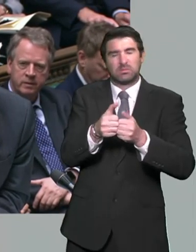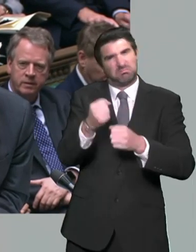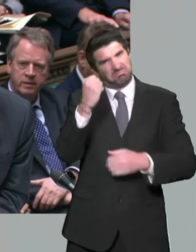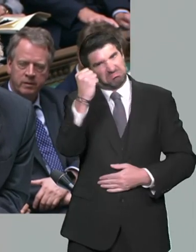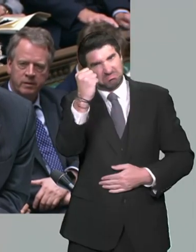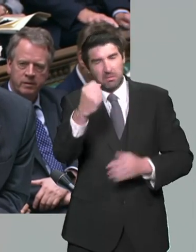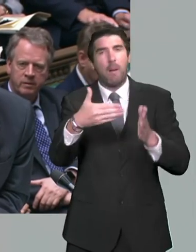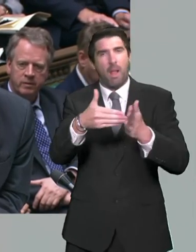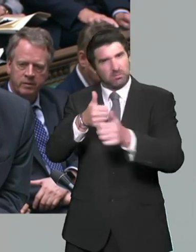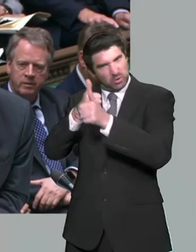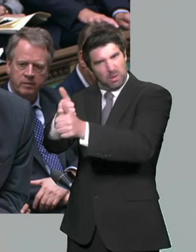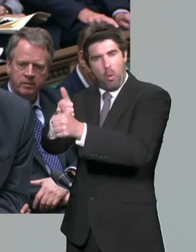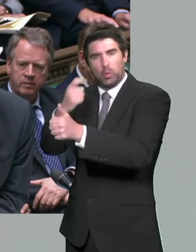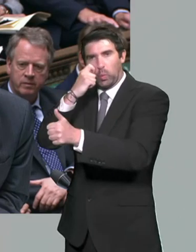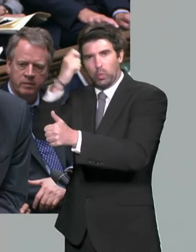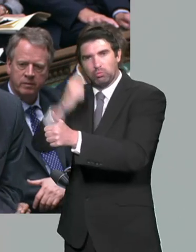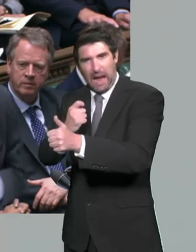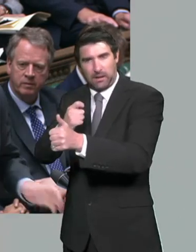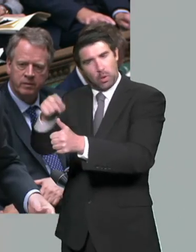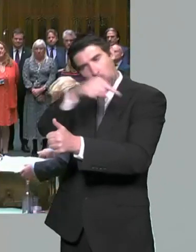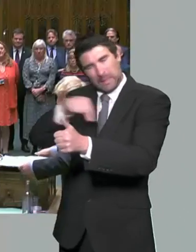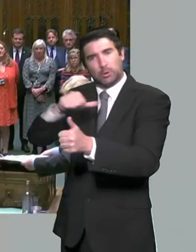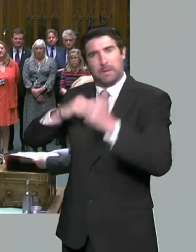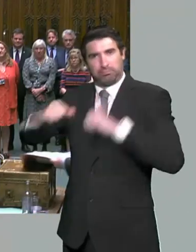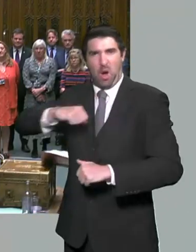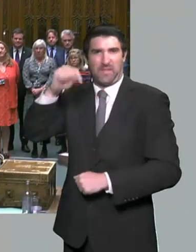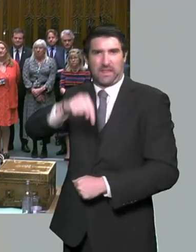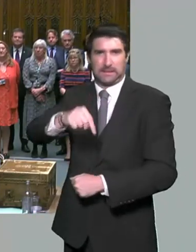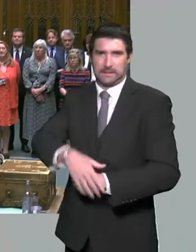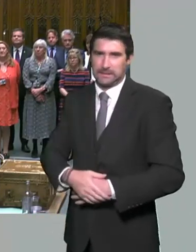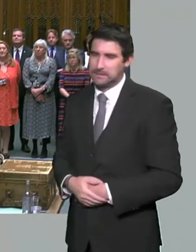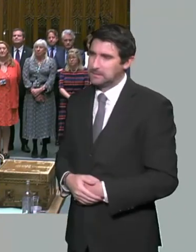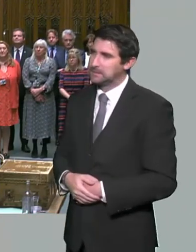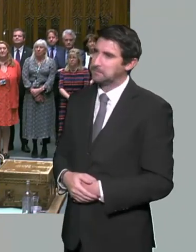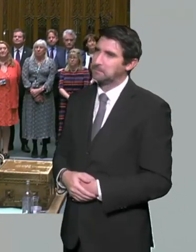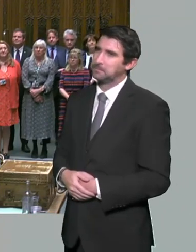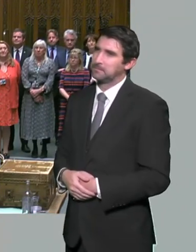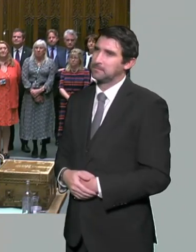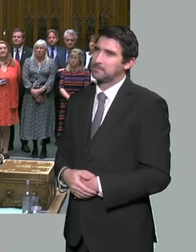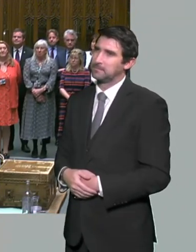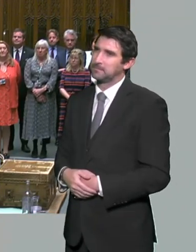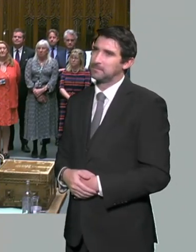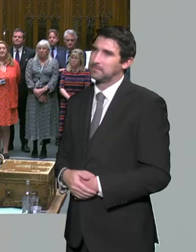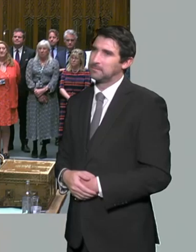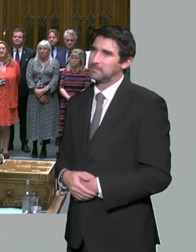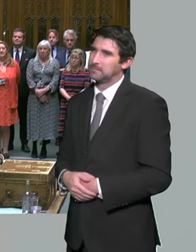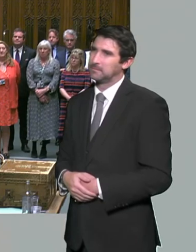Those are some of the things the country is also talking about. Ian Blackford Stronger together? Has the Prime Minister seen the pound?